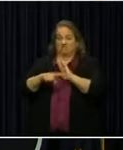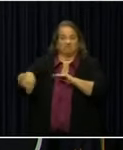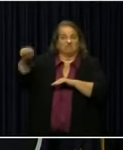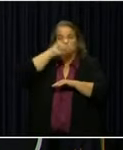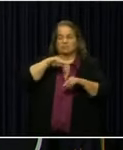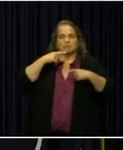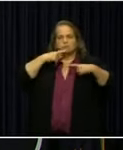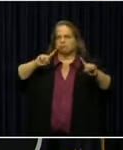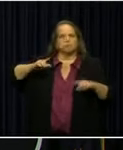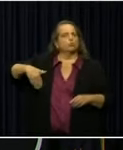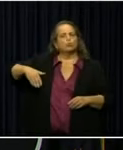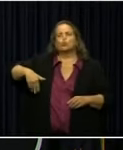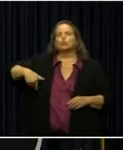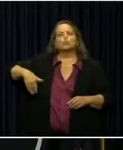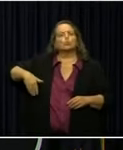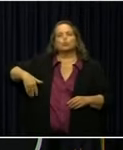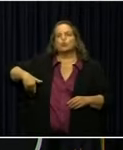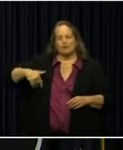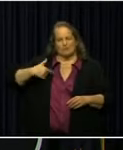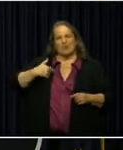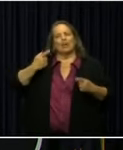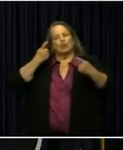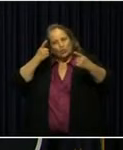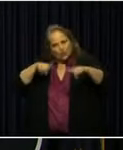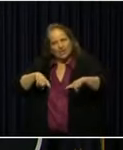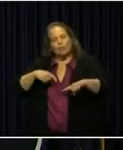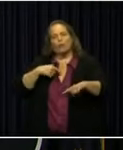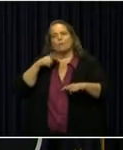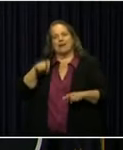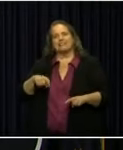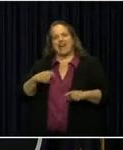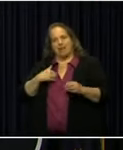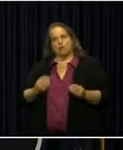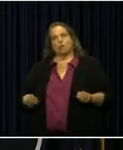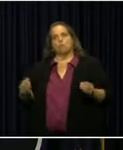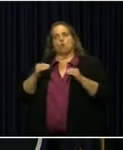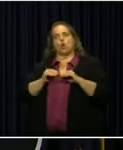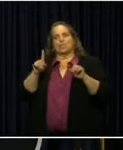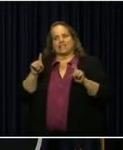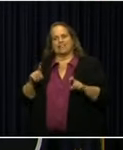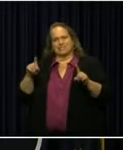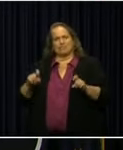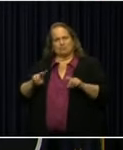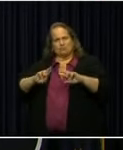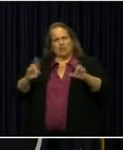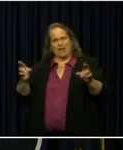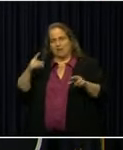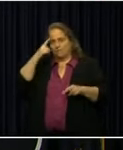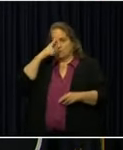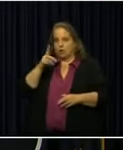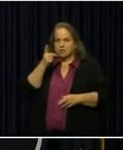BUT ALSO EVERYBODY WHO IS IN THE DANGER ZONE EVEN IF THEY ARE ASYMPTOMATIC.